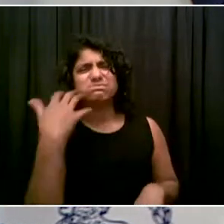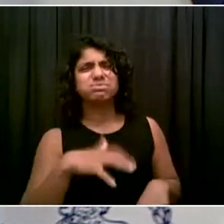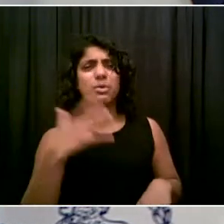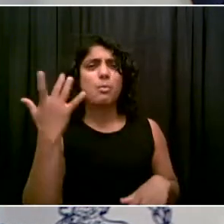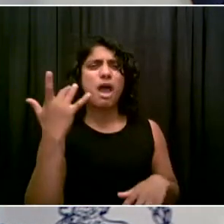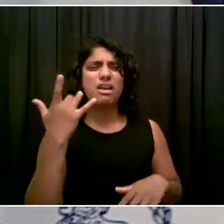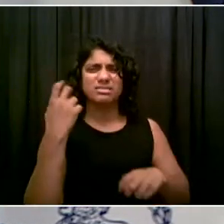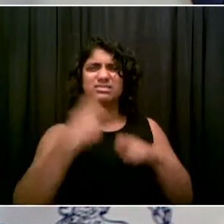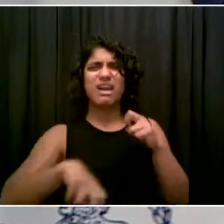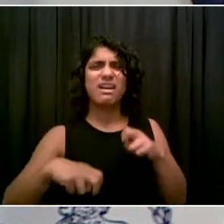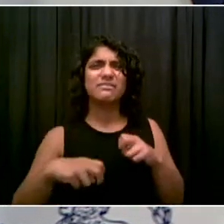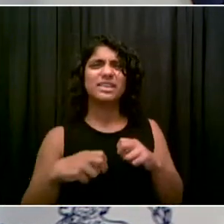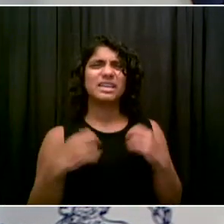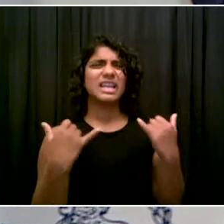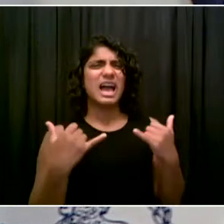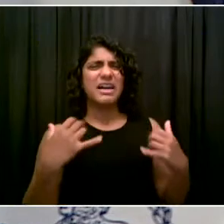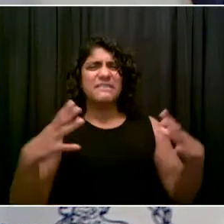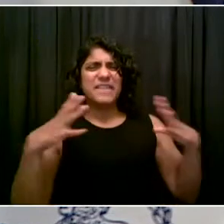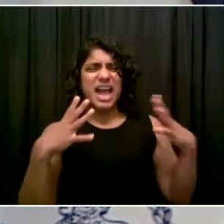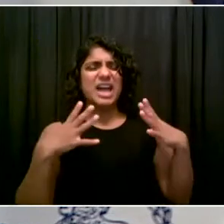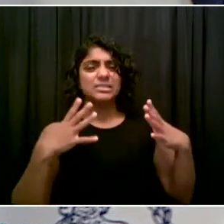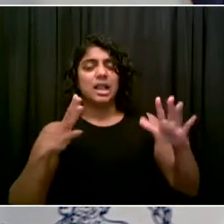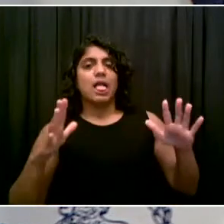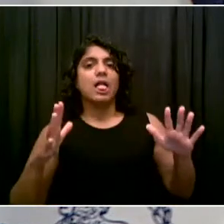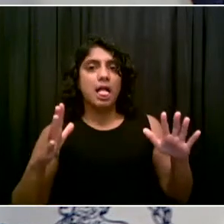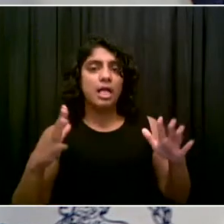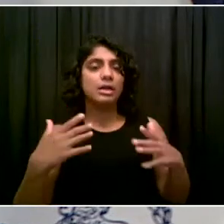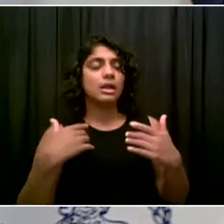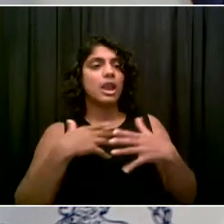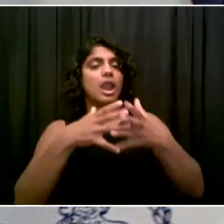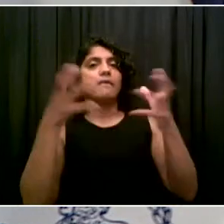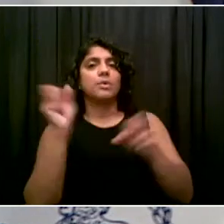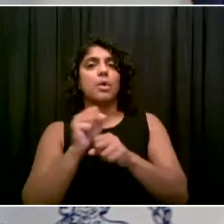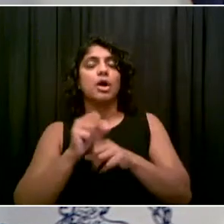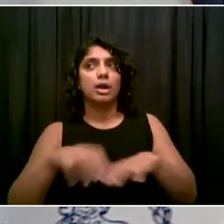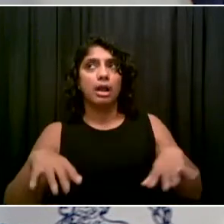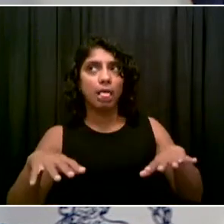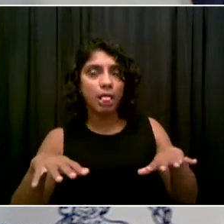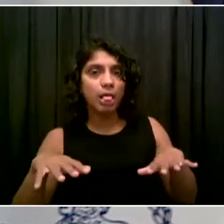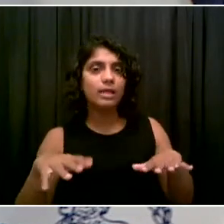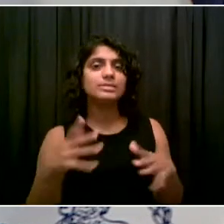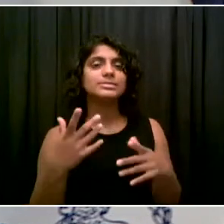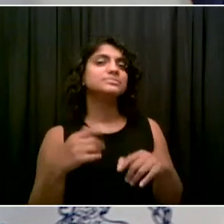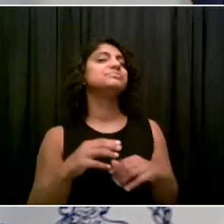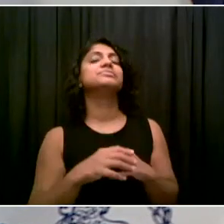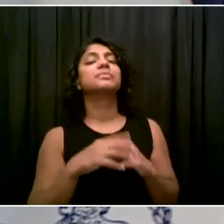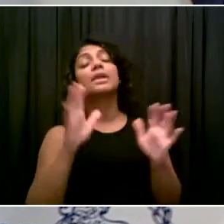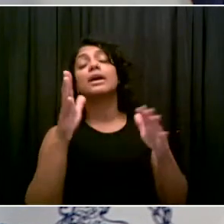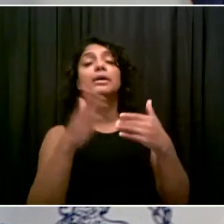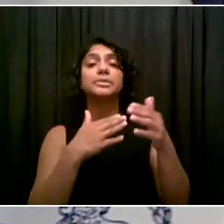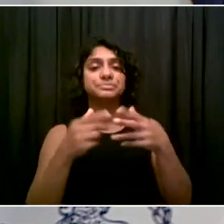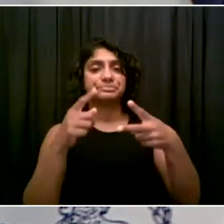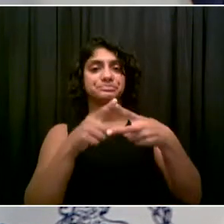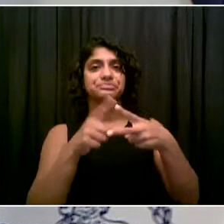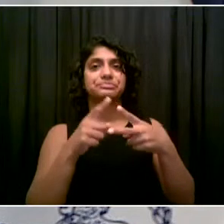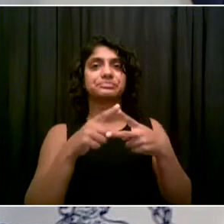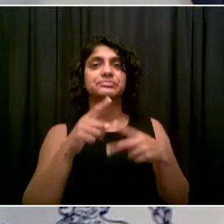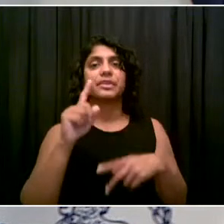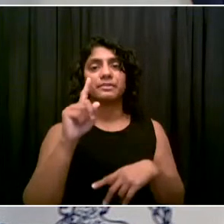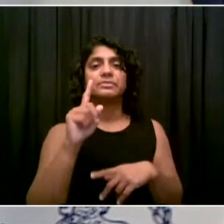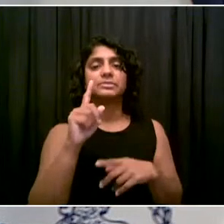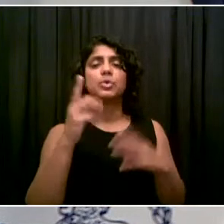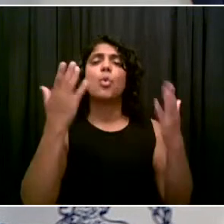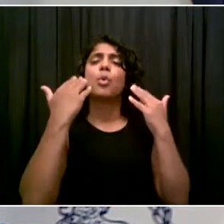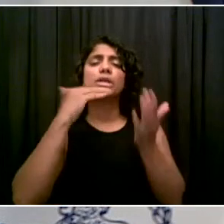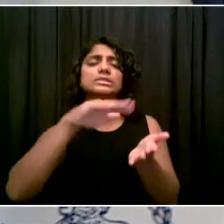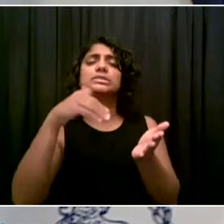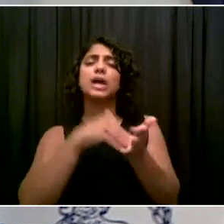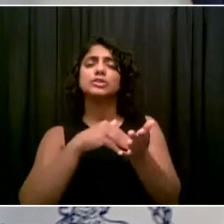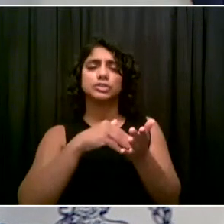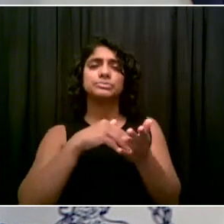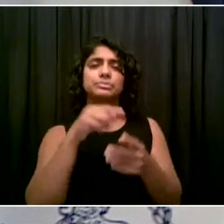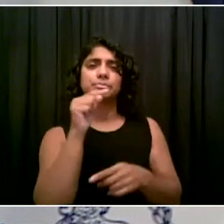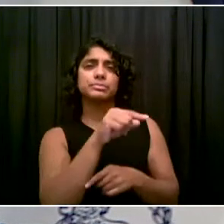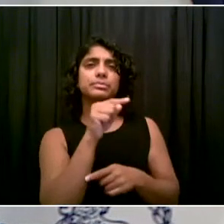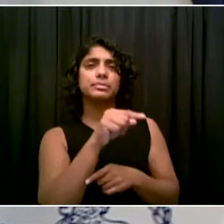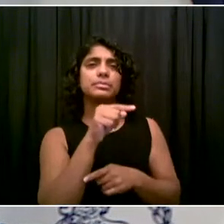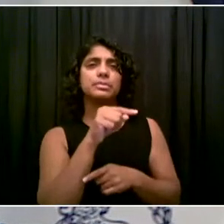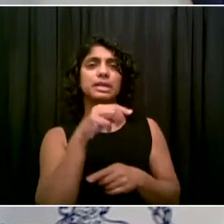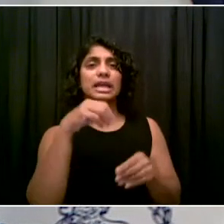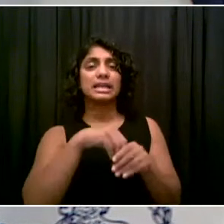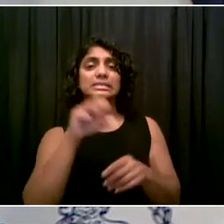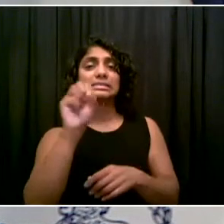BACK FROM